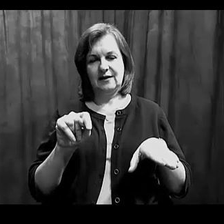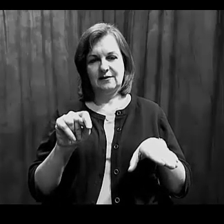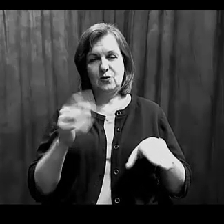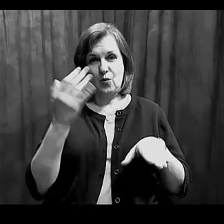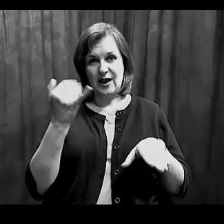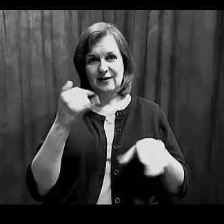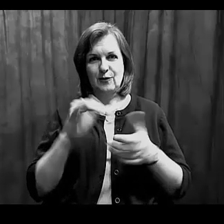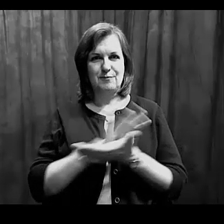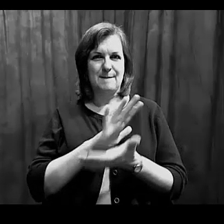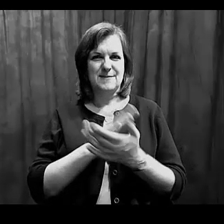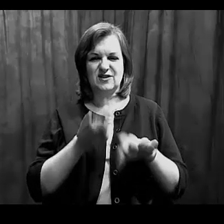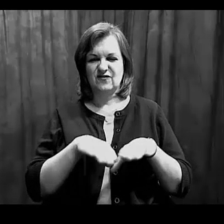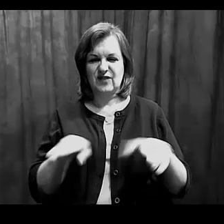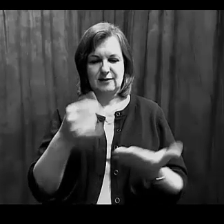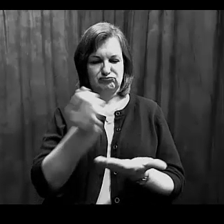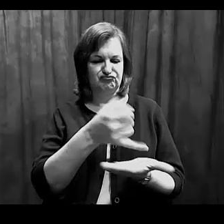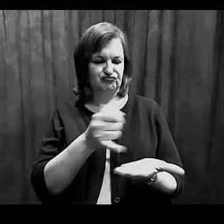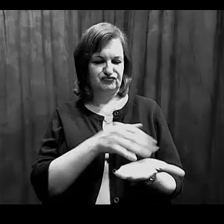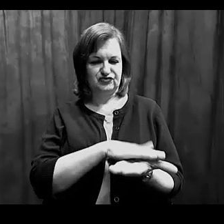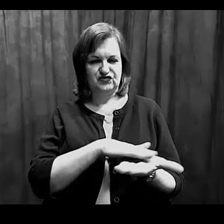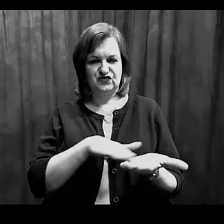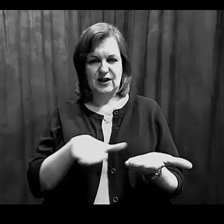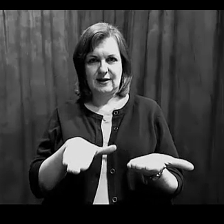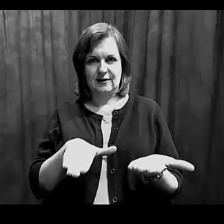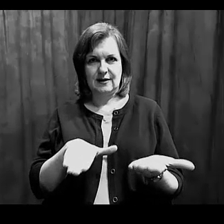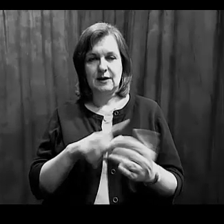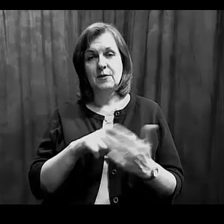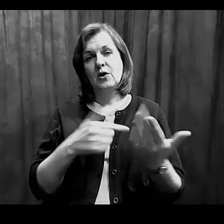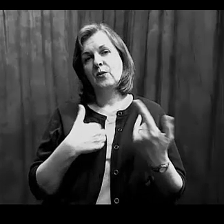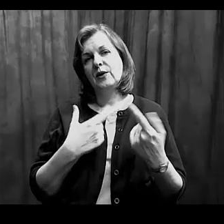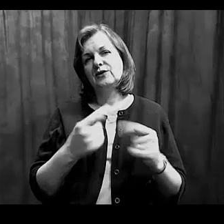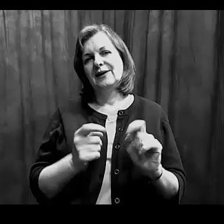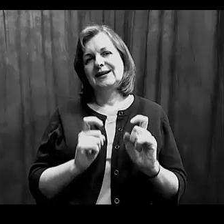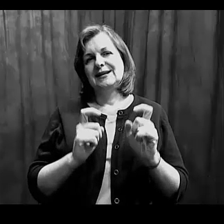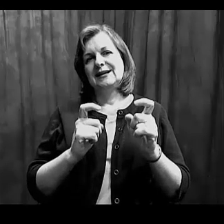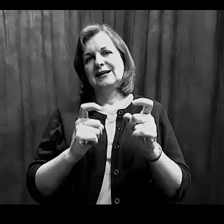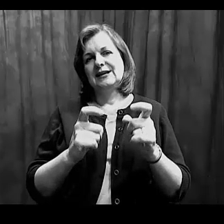now we draw it flat because when we draw were drawing on a flat piece of paper